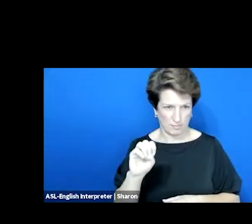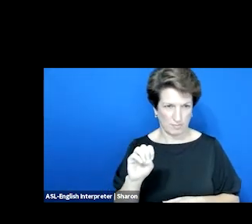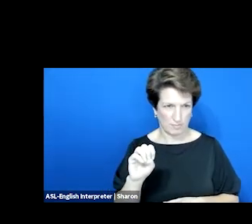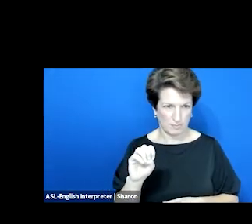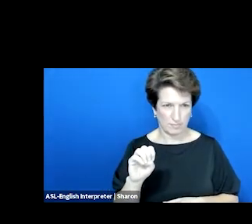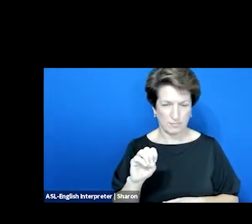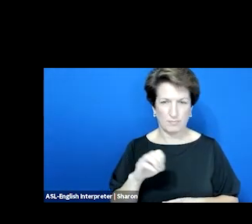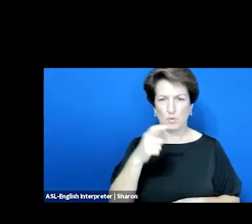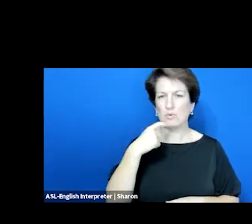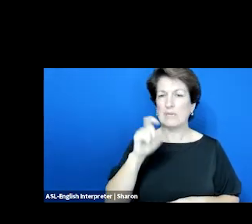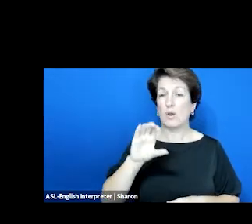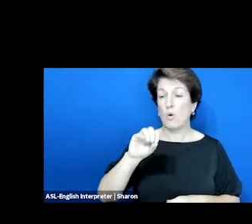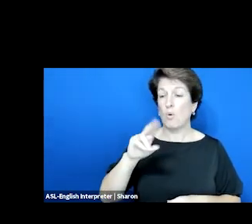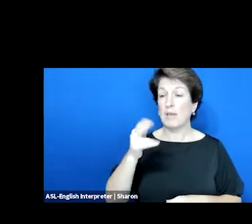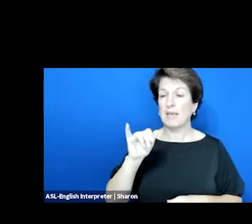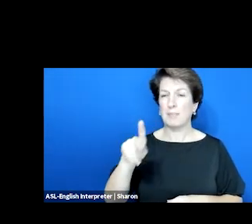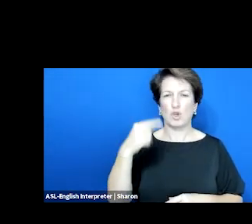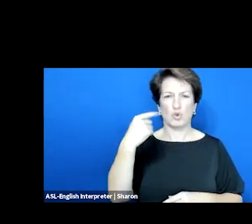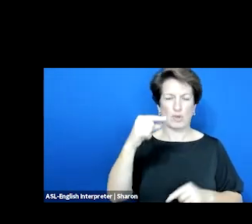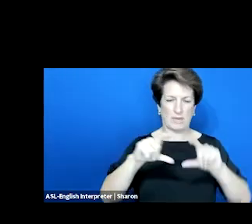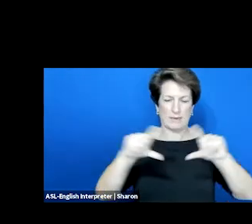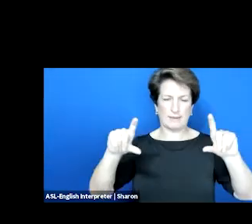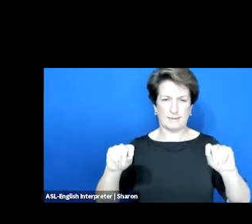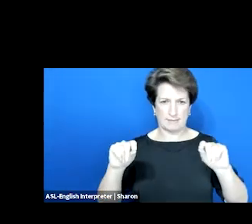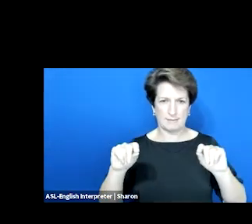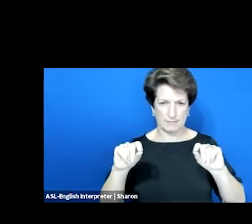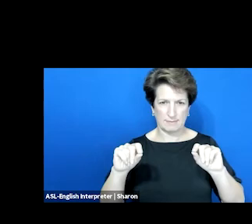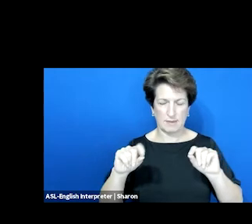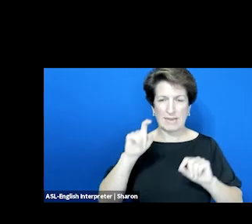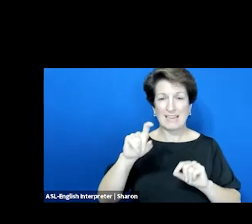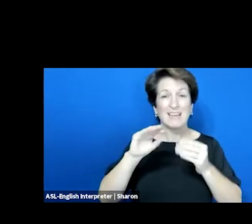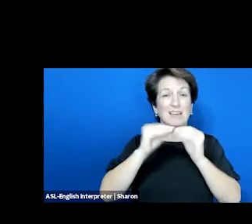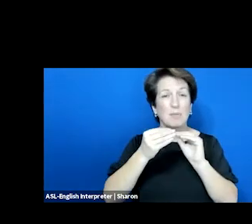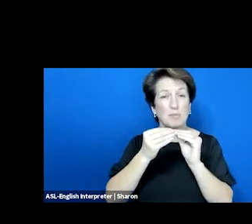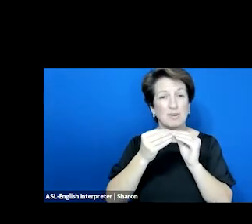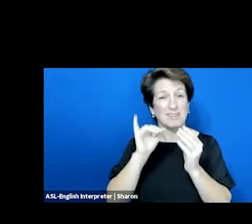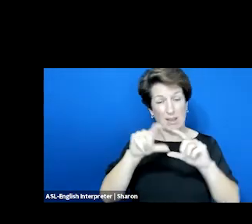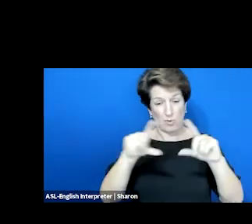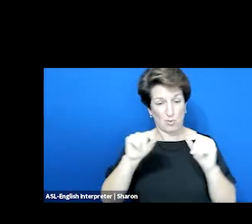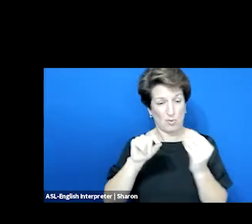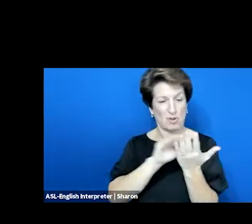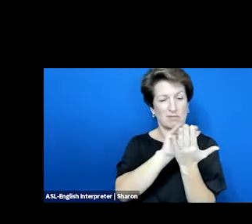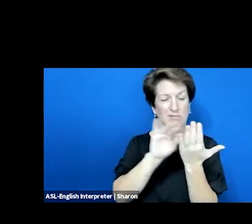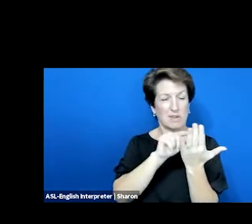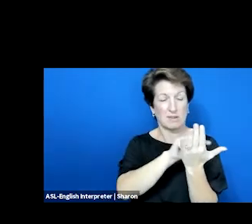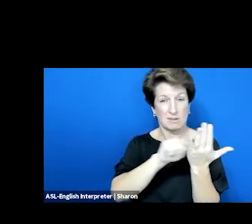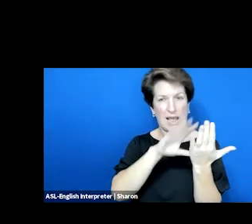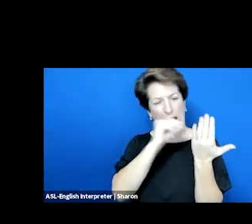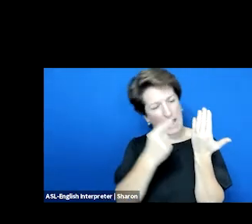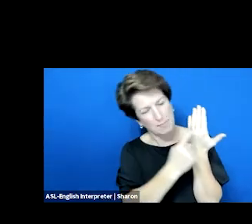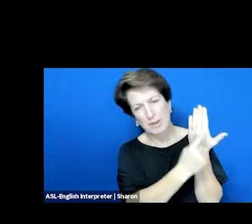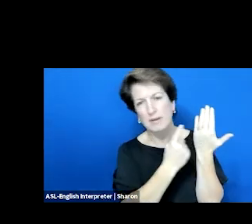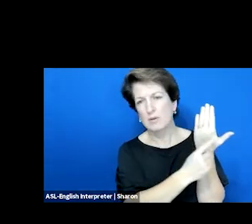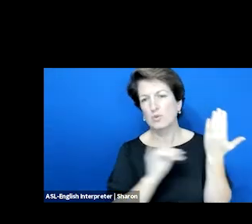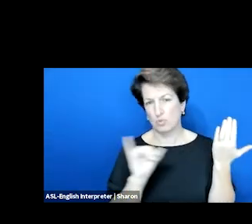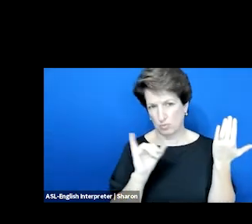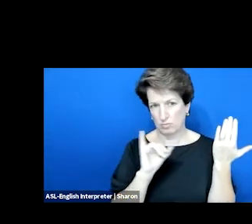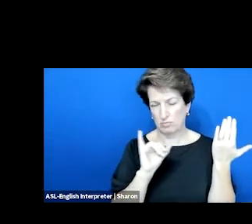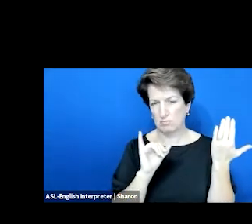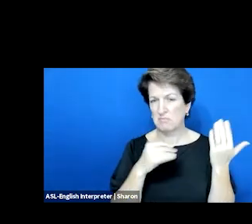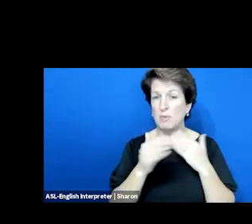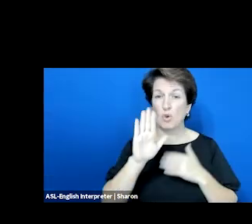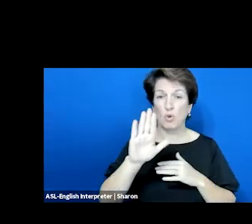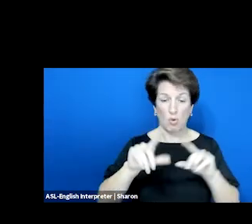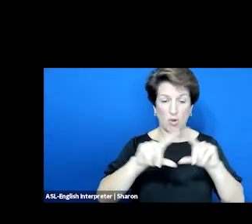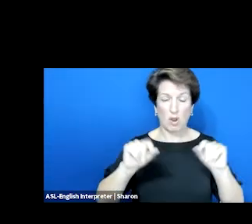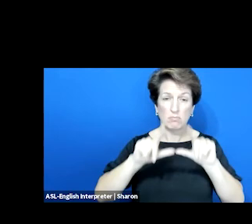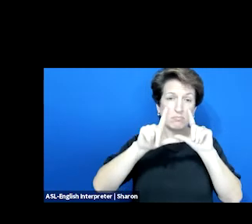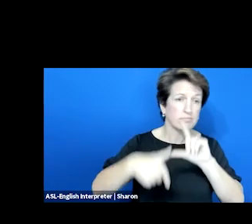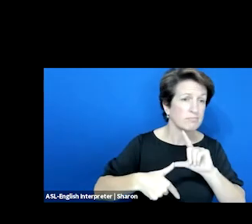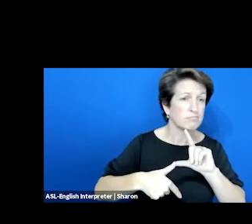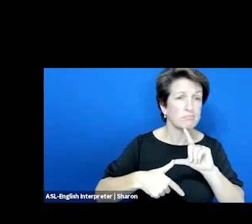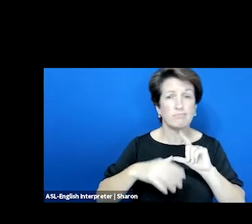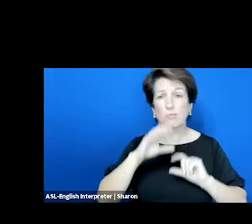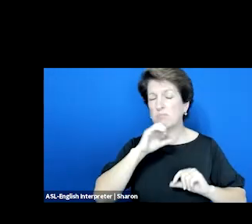.ca.